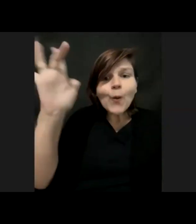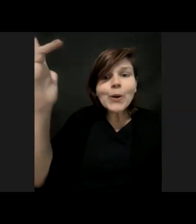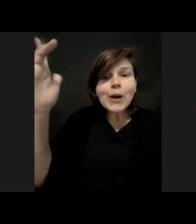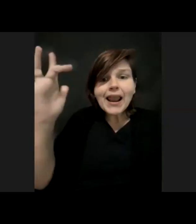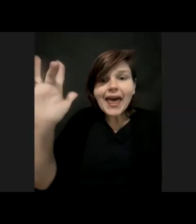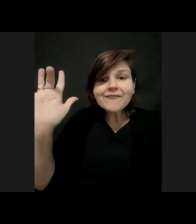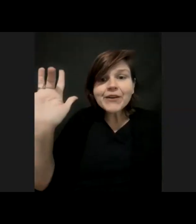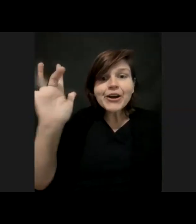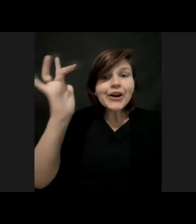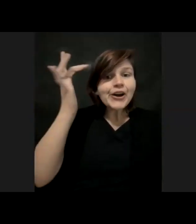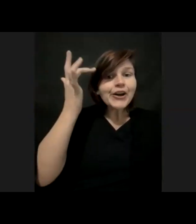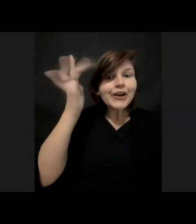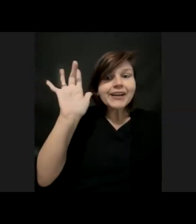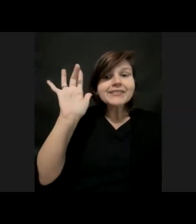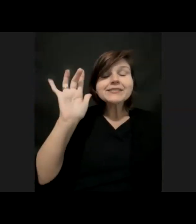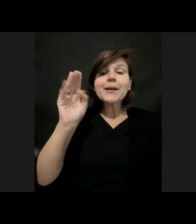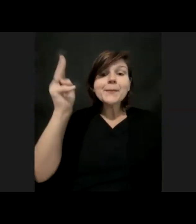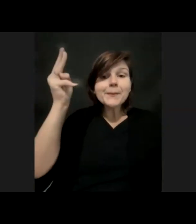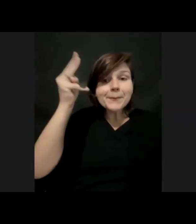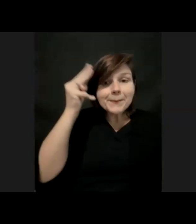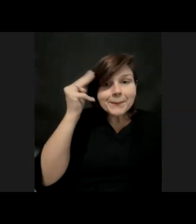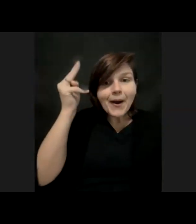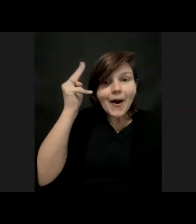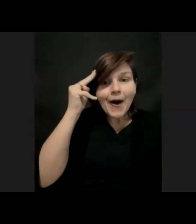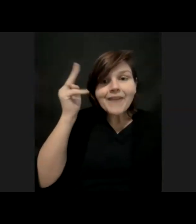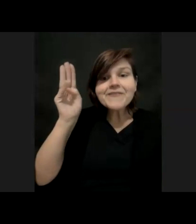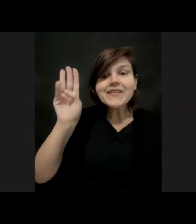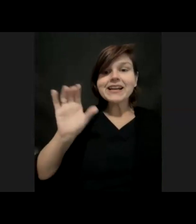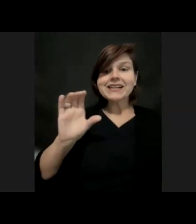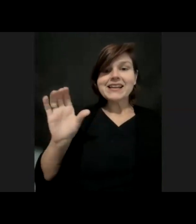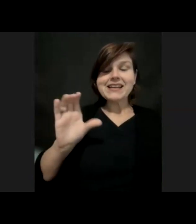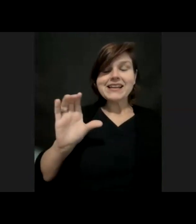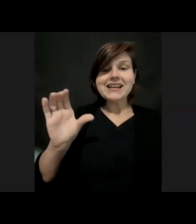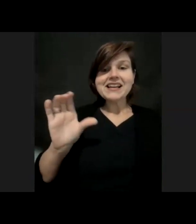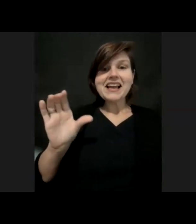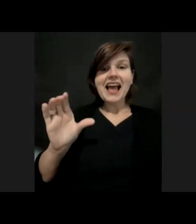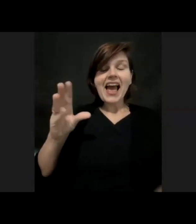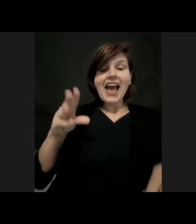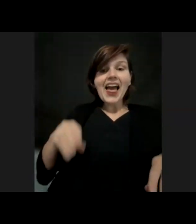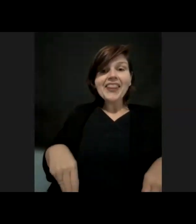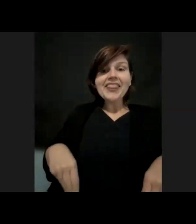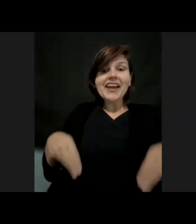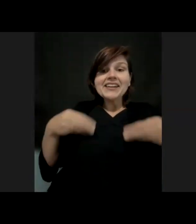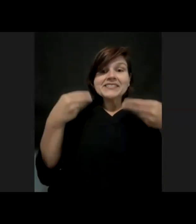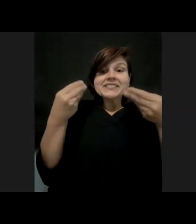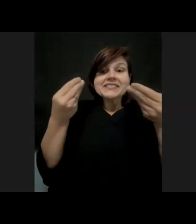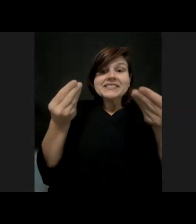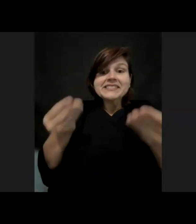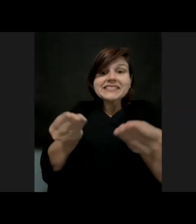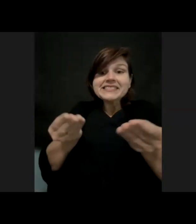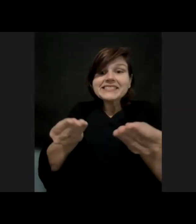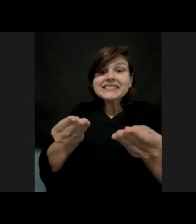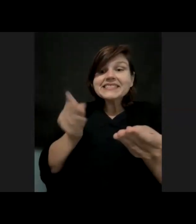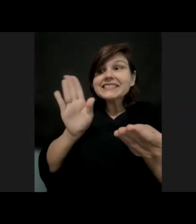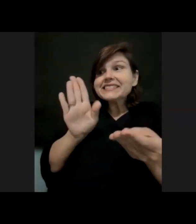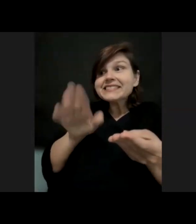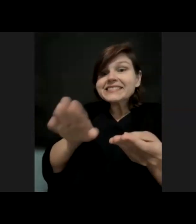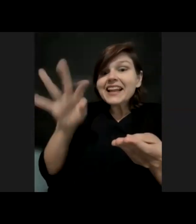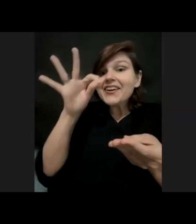Marvin and Callie took the socks from their pockets and said to Mr. Fox, “Here are your